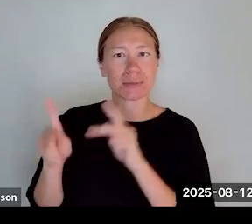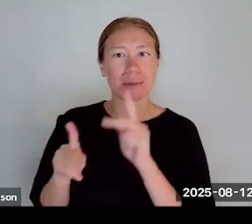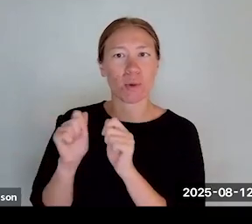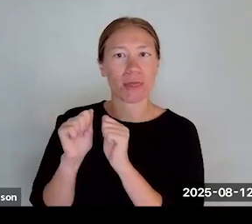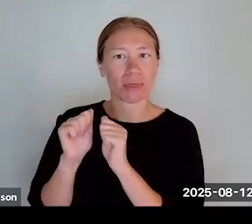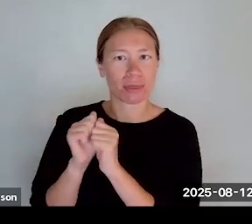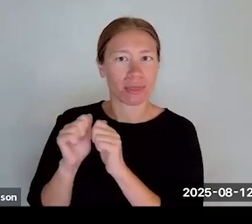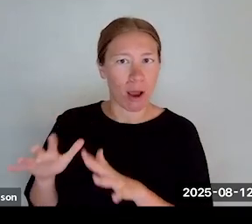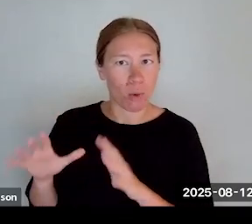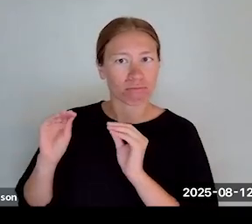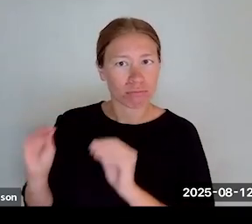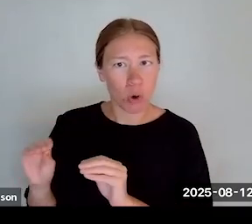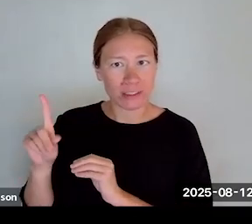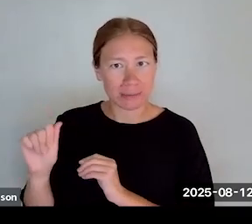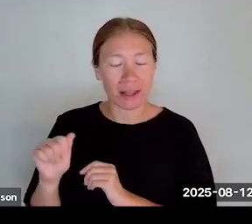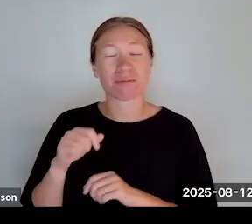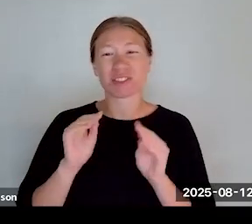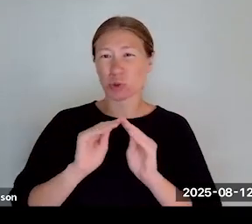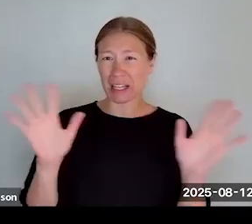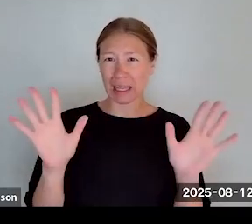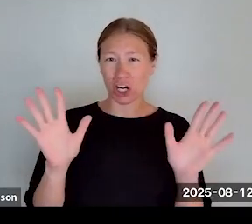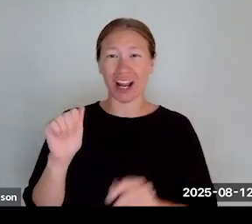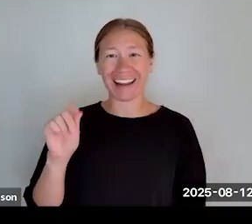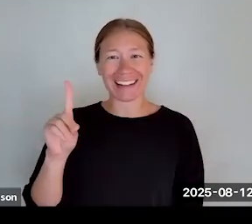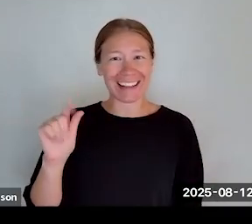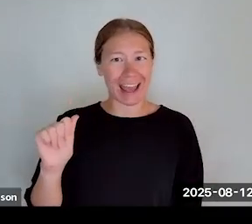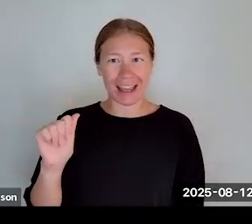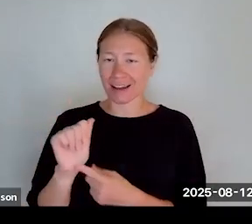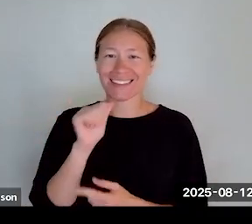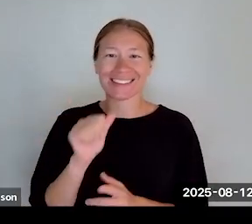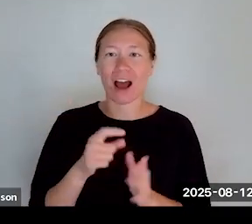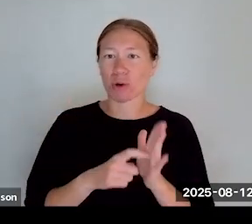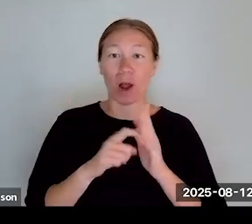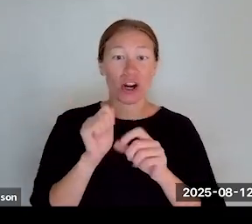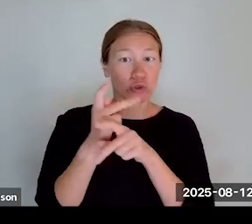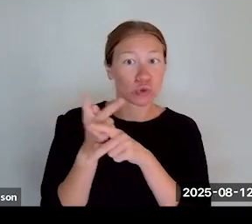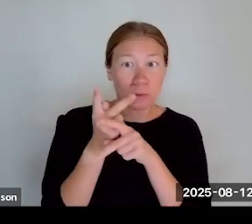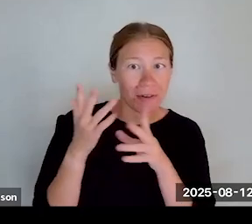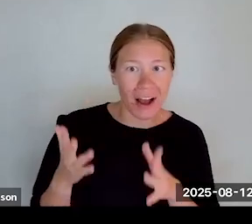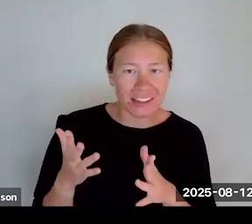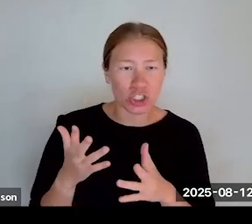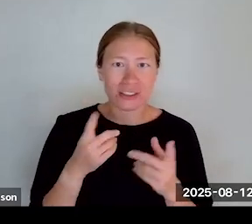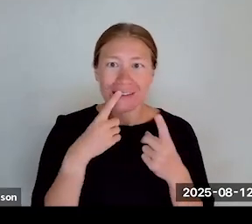the ADA does not require that supervisors effectively communicate with employees and vice versa.